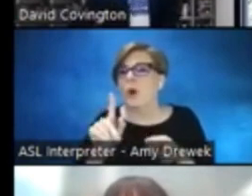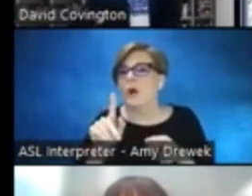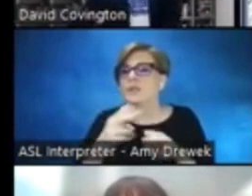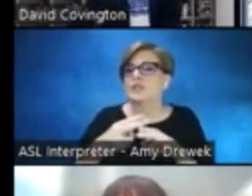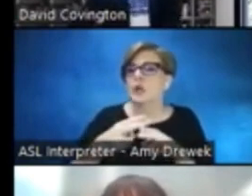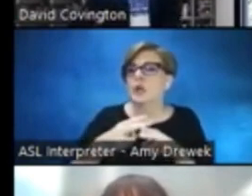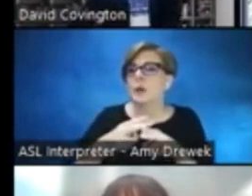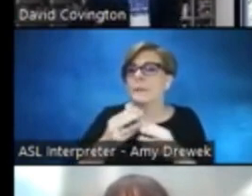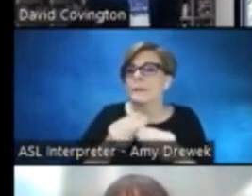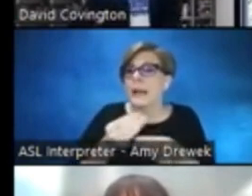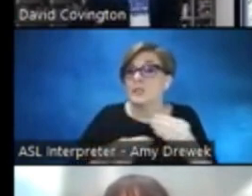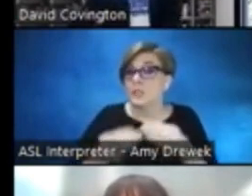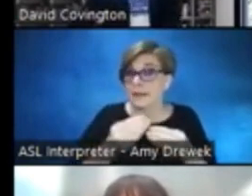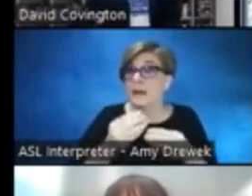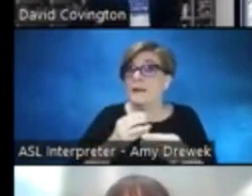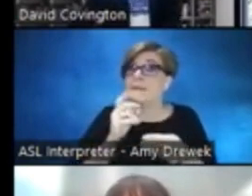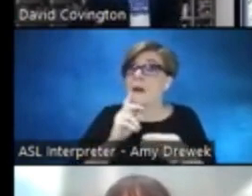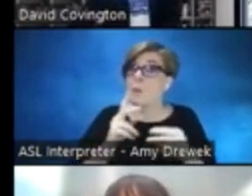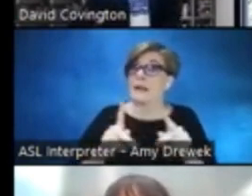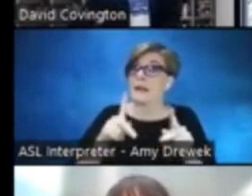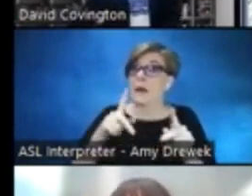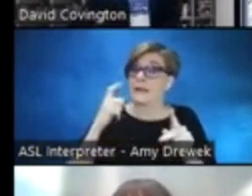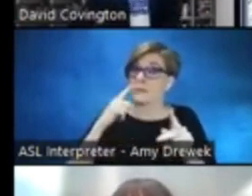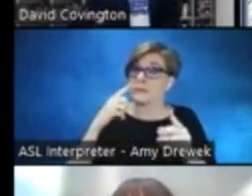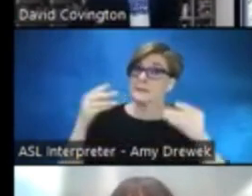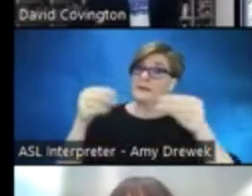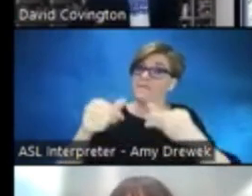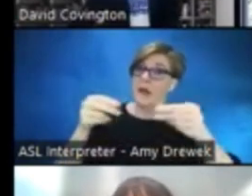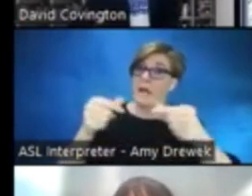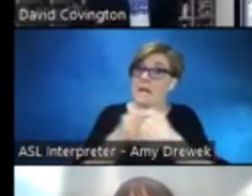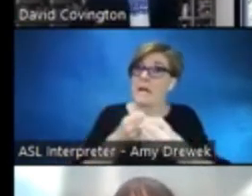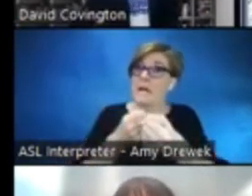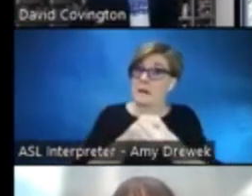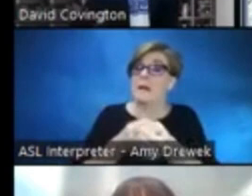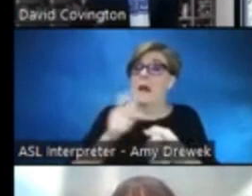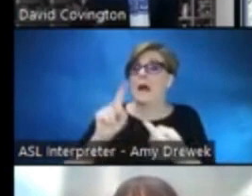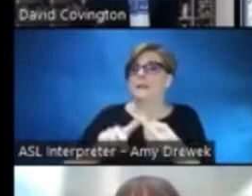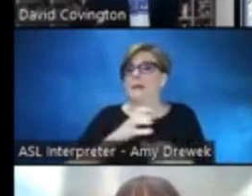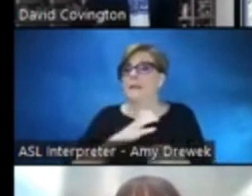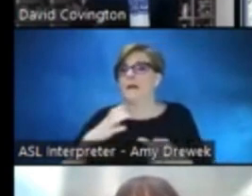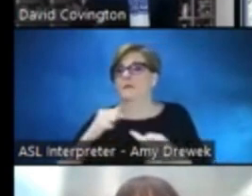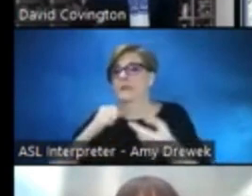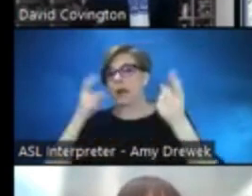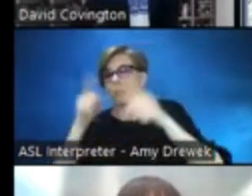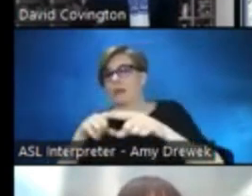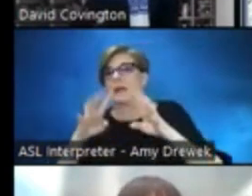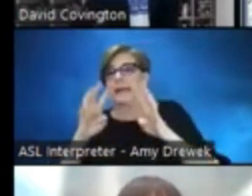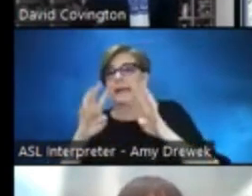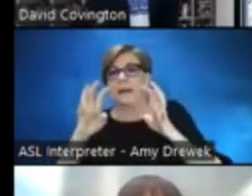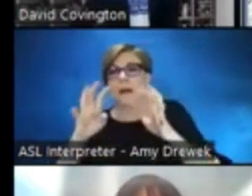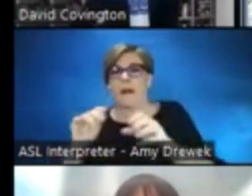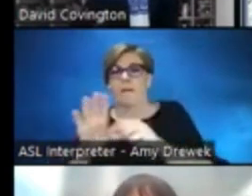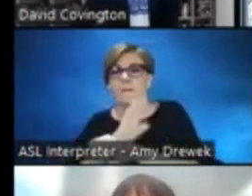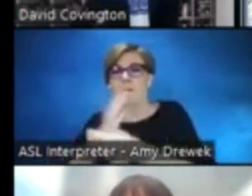FUNDED AND OPERATING UNTIL CONGRESS CAN AGREE ON A FULL BUDGET.